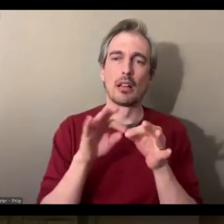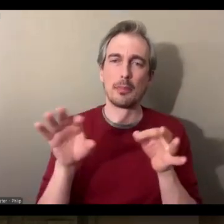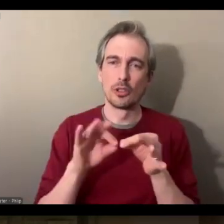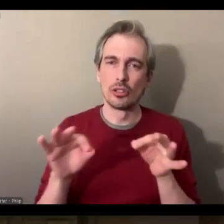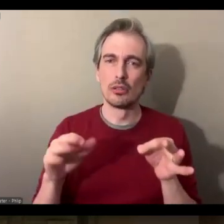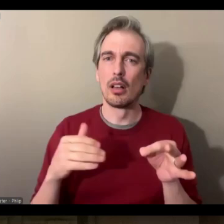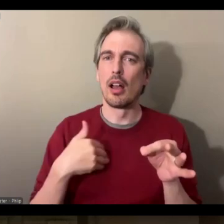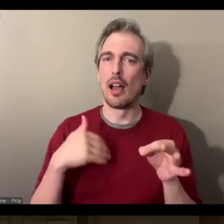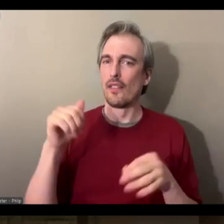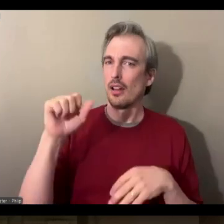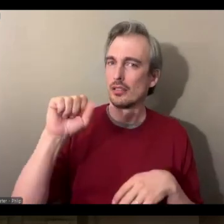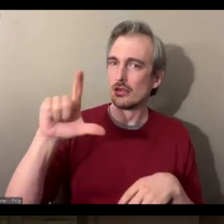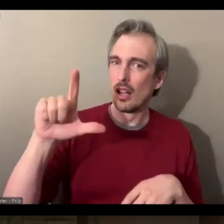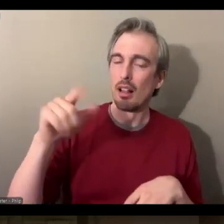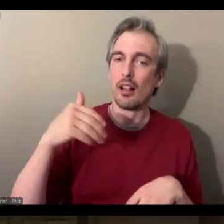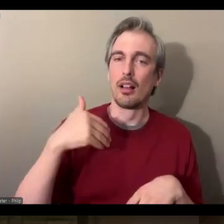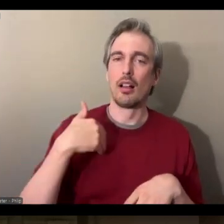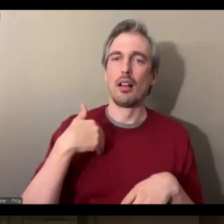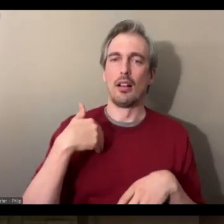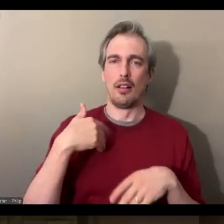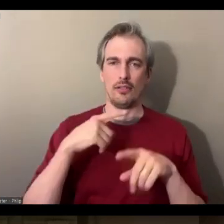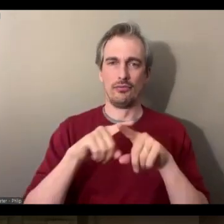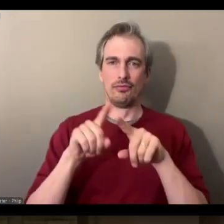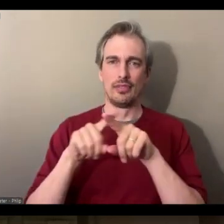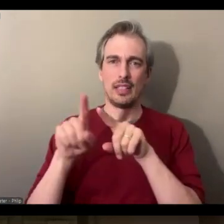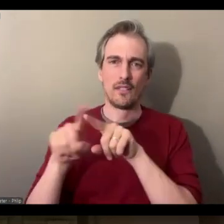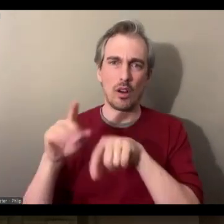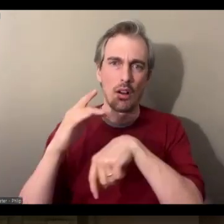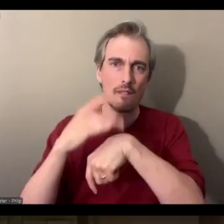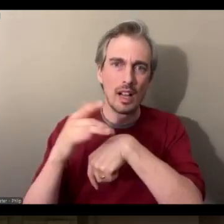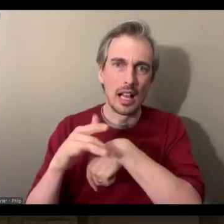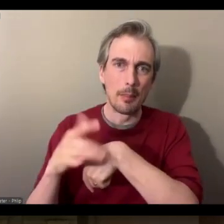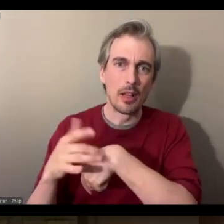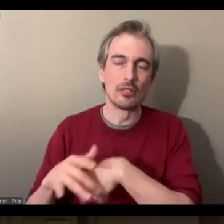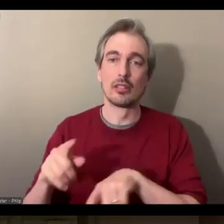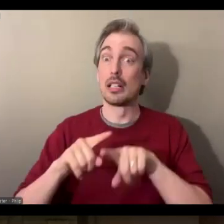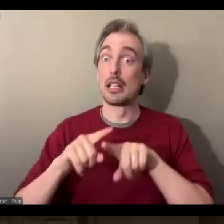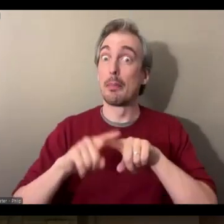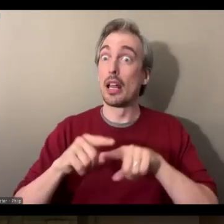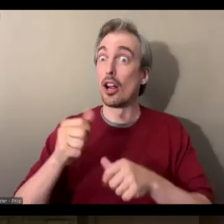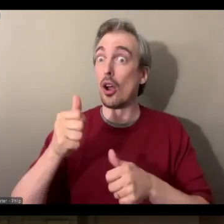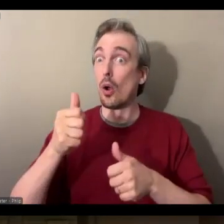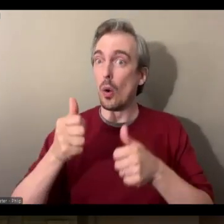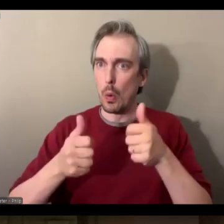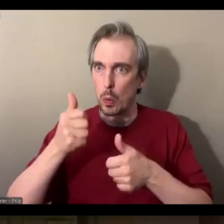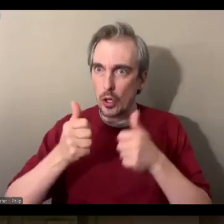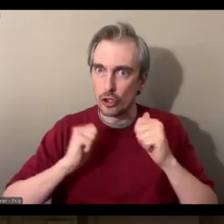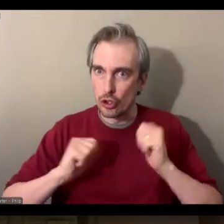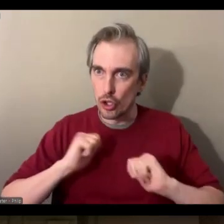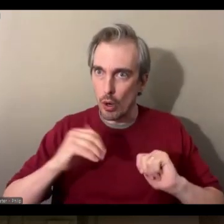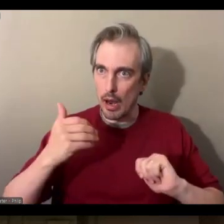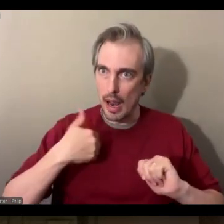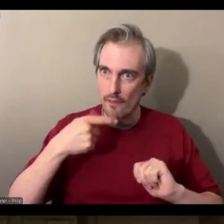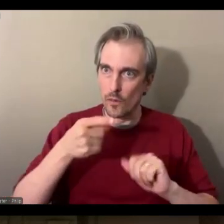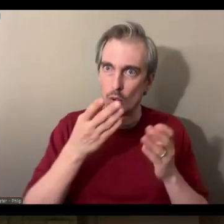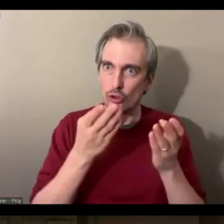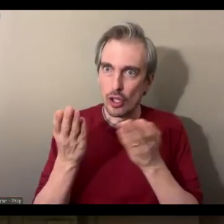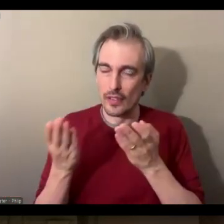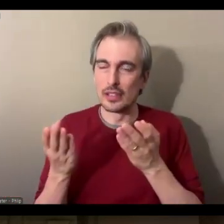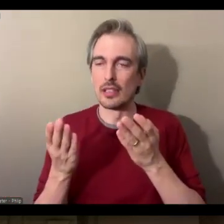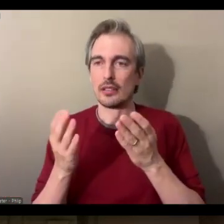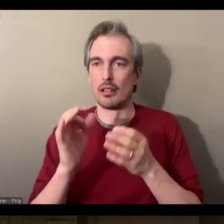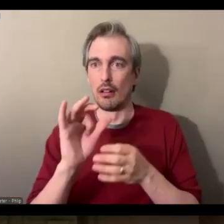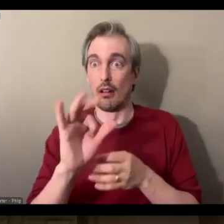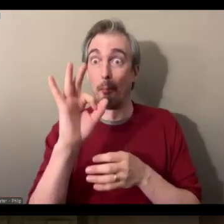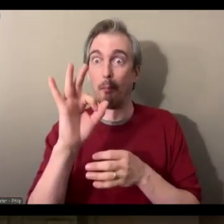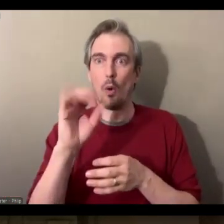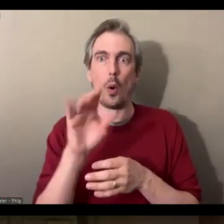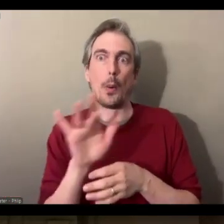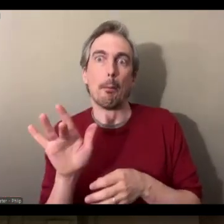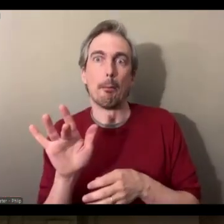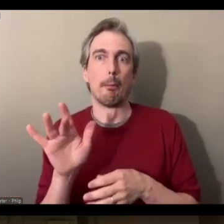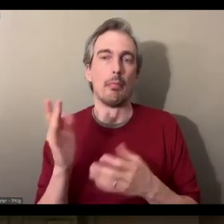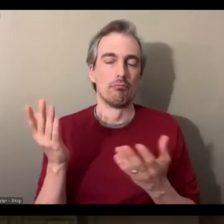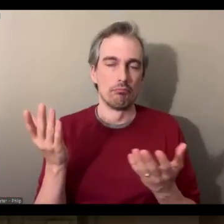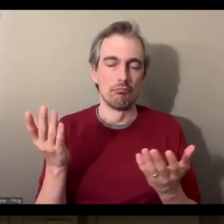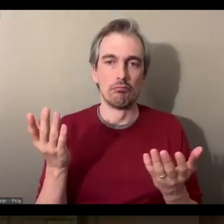offerings of a specific show. Those icons might be in use. Lastly, as part of this whole thing, we've